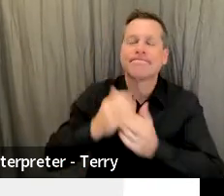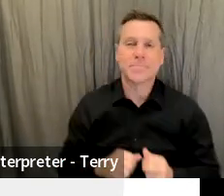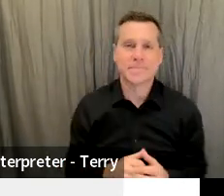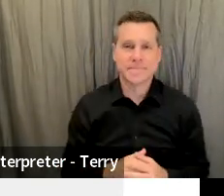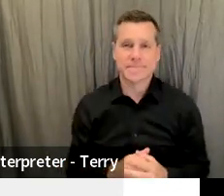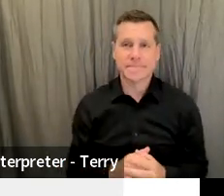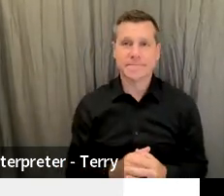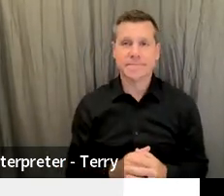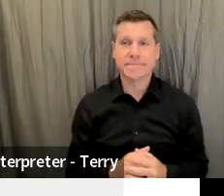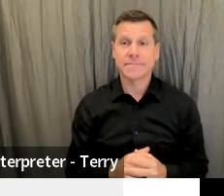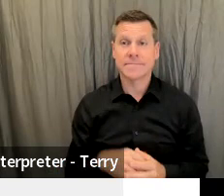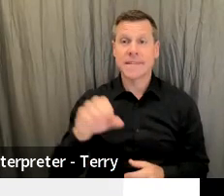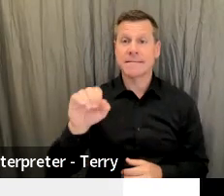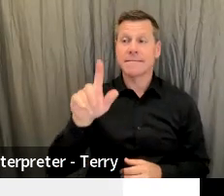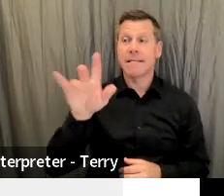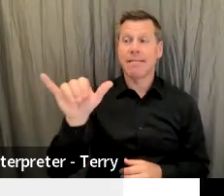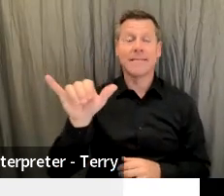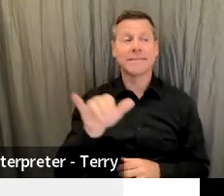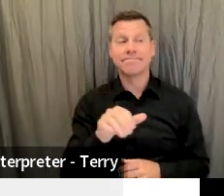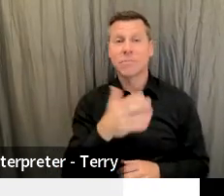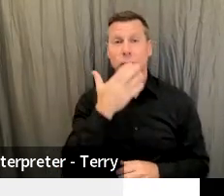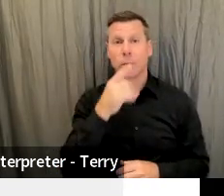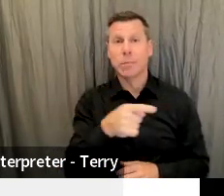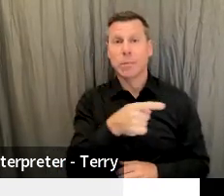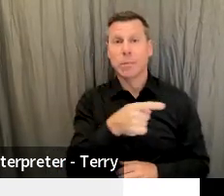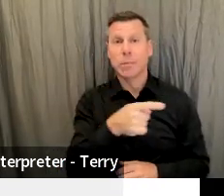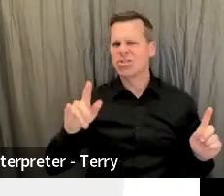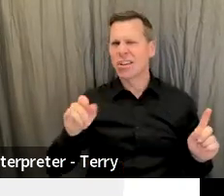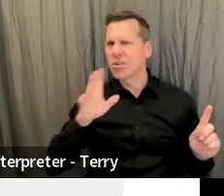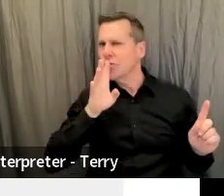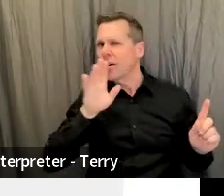So Sally brings up a really good point about how we divided up the work